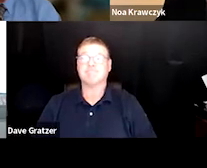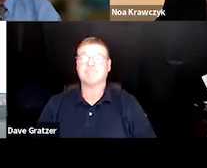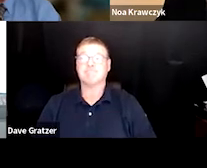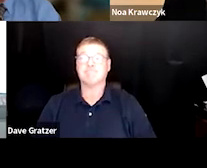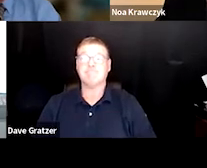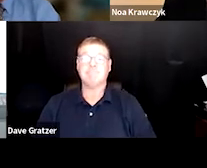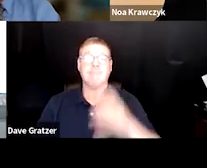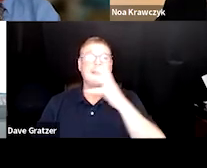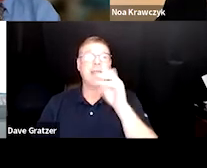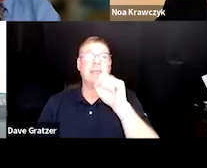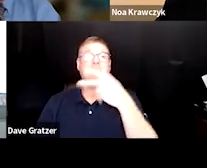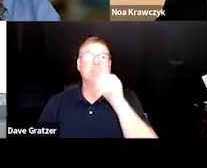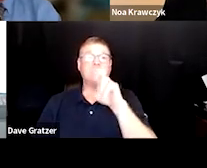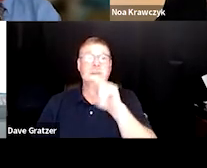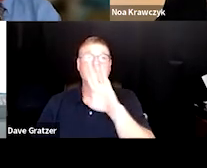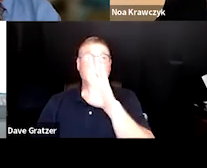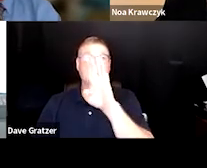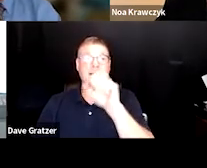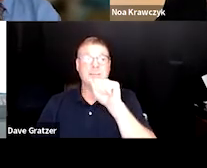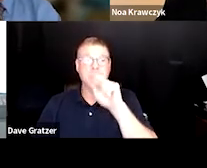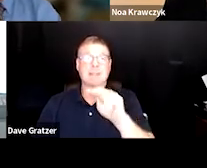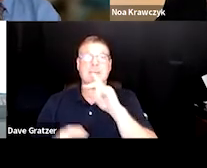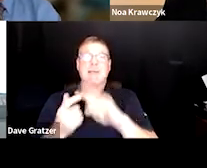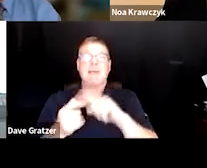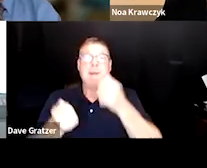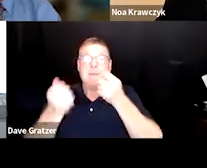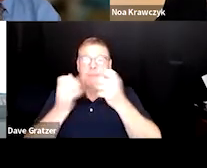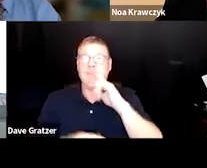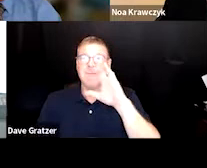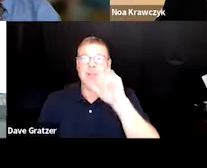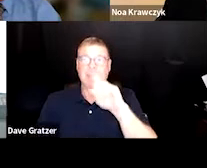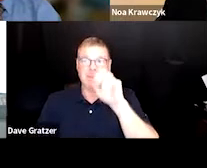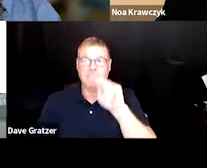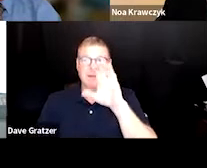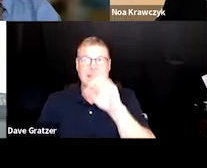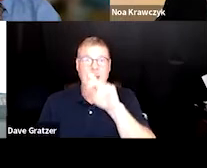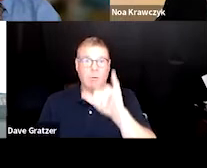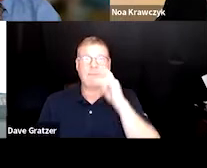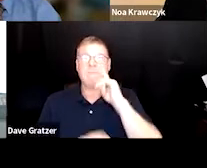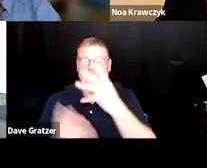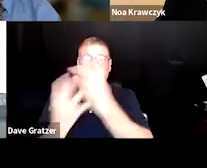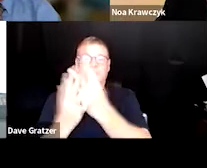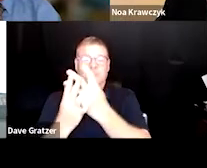And Sharon Bean is jail population manager for the Camden County, New Jersey Department of Corrections.